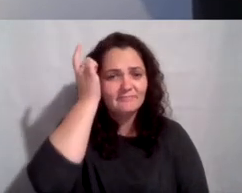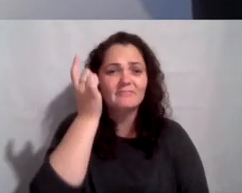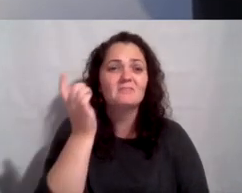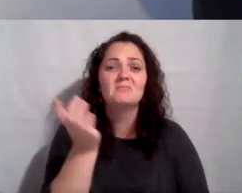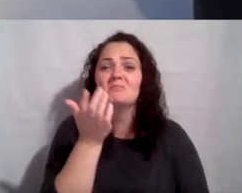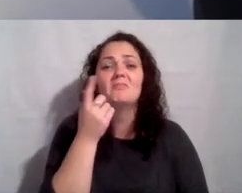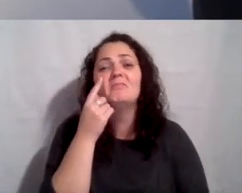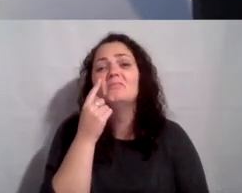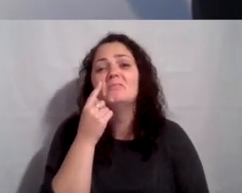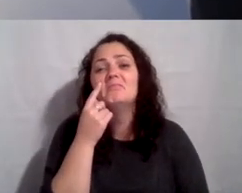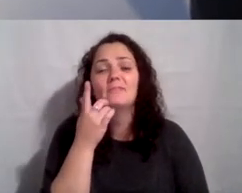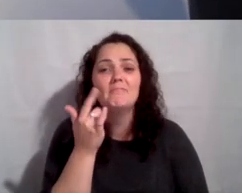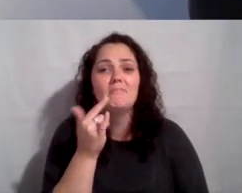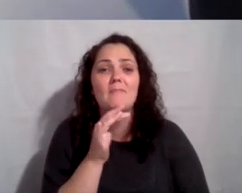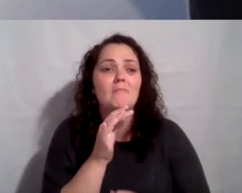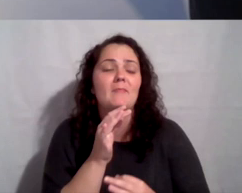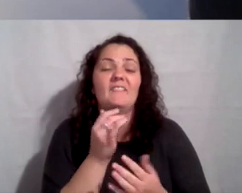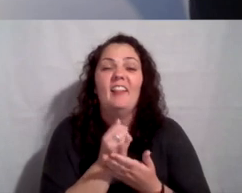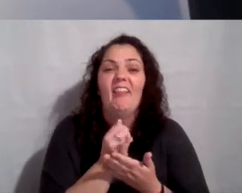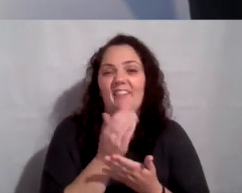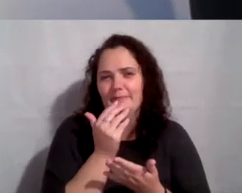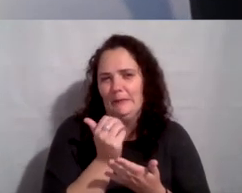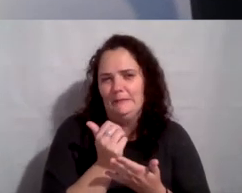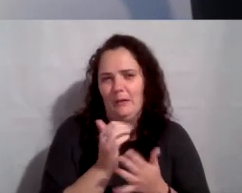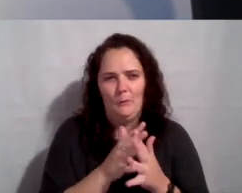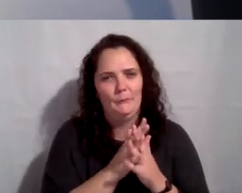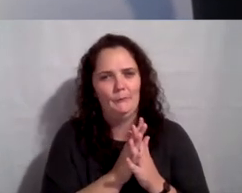go at it, might not work but better to have a